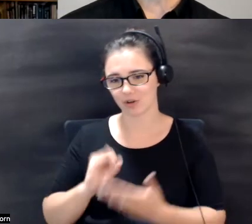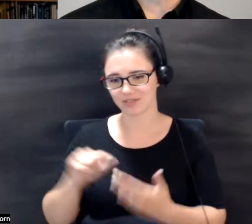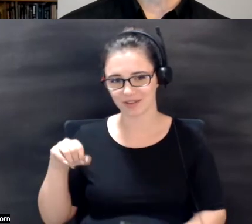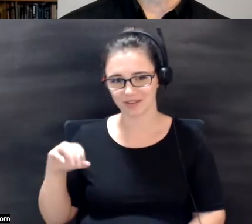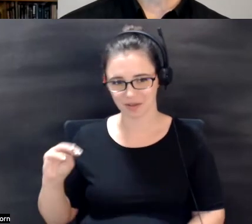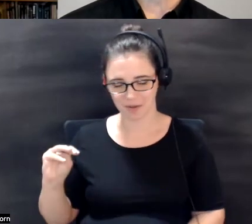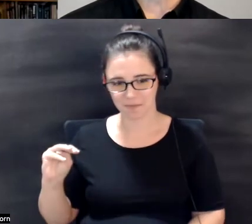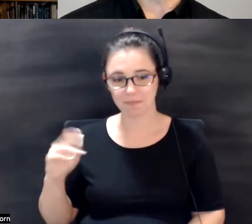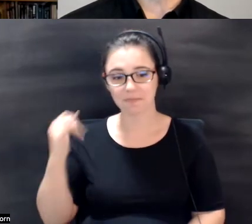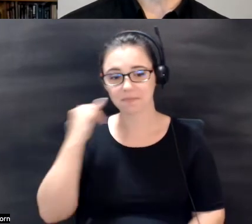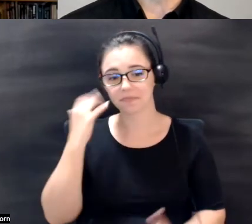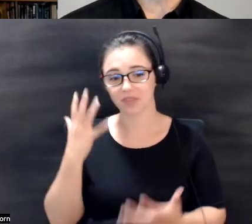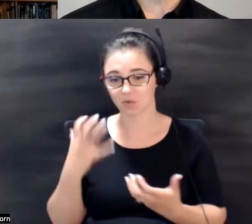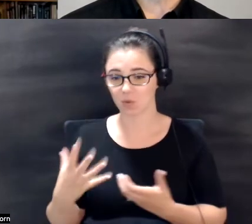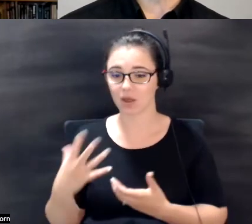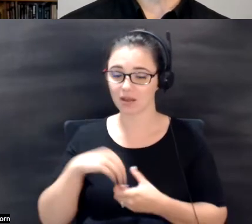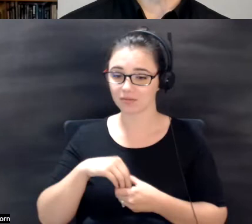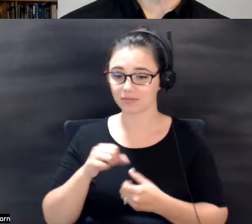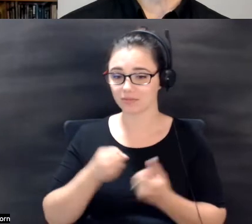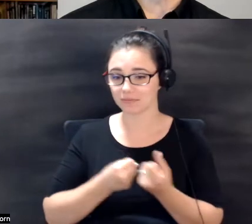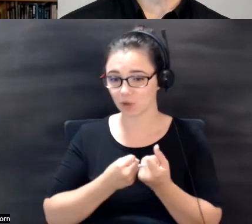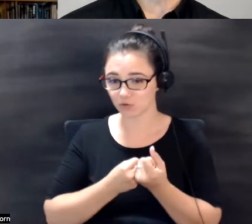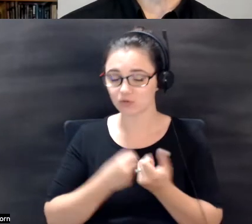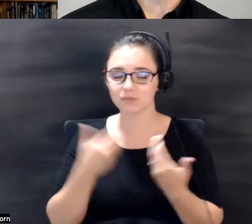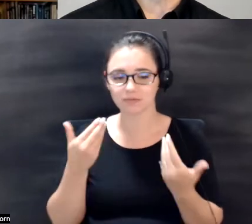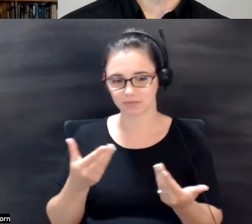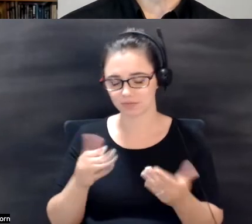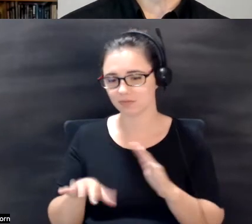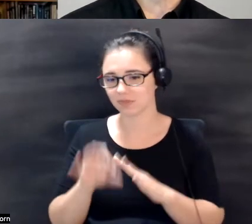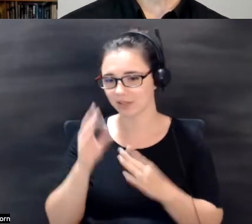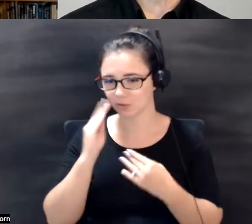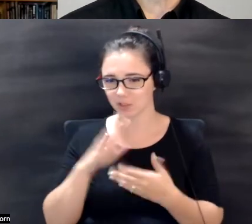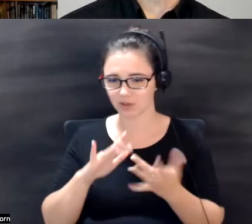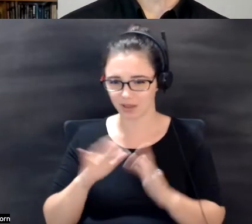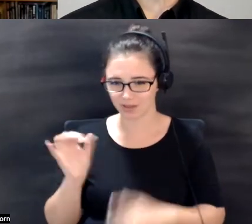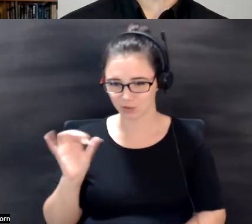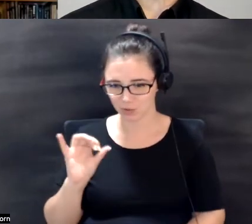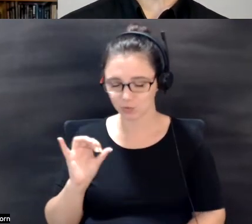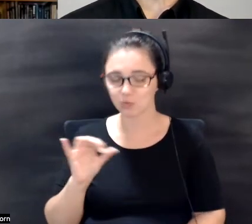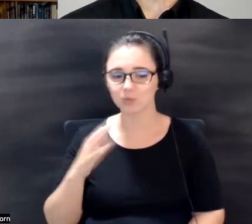If you'd like to be a sponsor, please feel free to do that. You can find information on our website, as well. And we'd like to thank our sponsors,